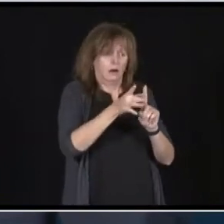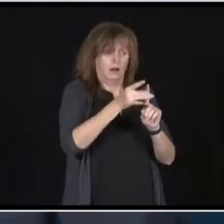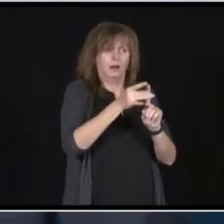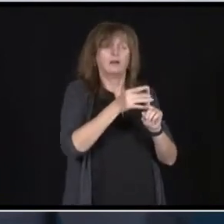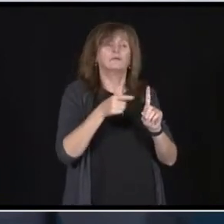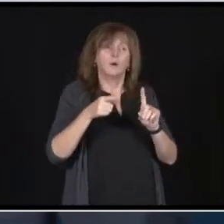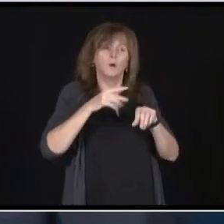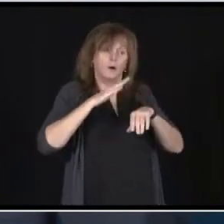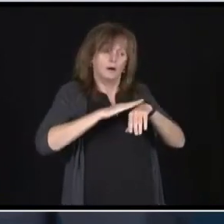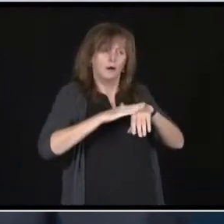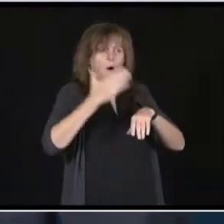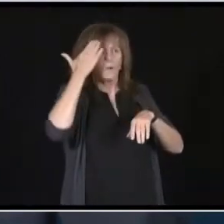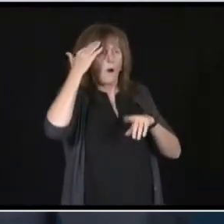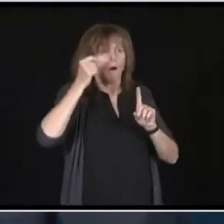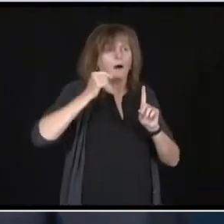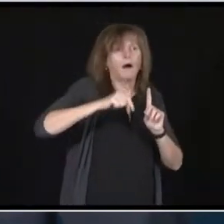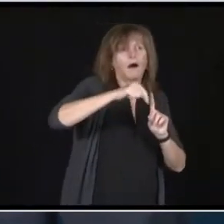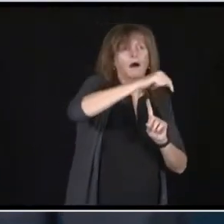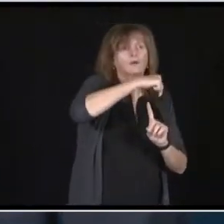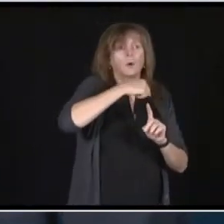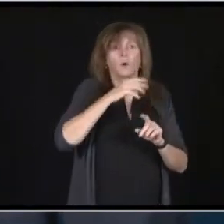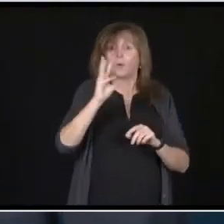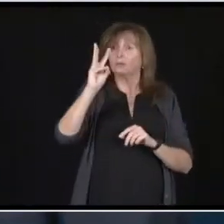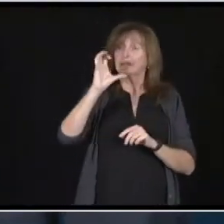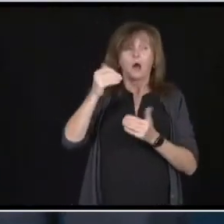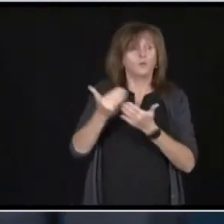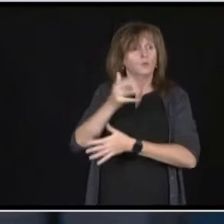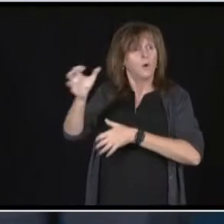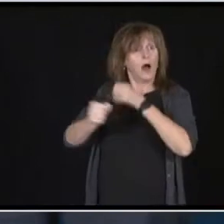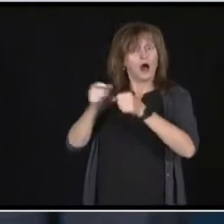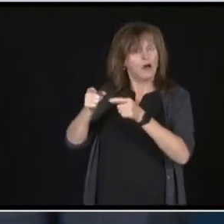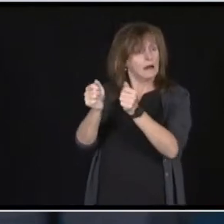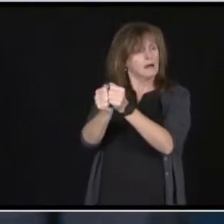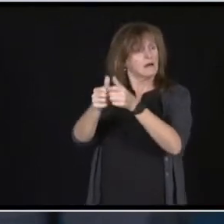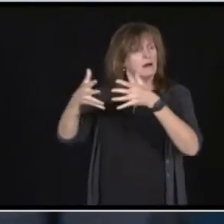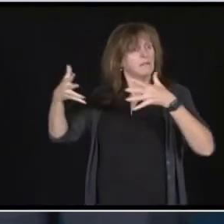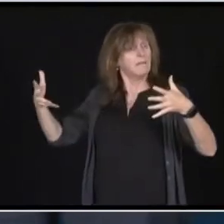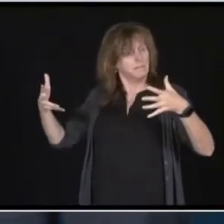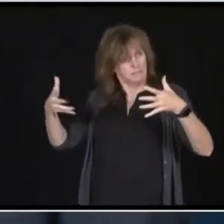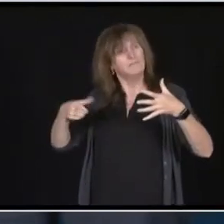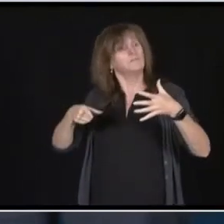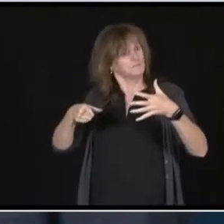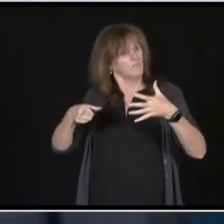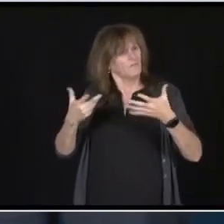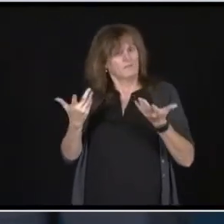to do if they have been exposed to the virus. That means he 600 new contact tracers hide in